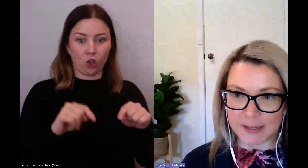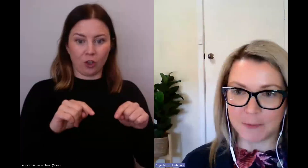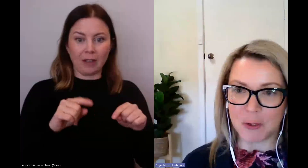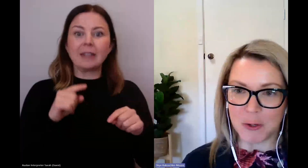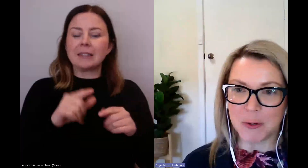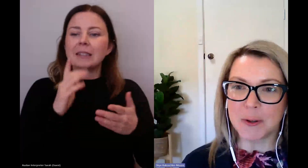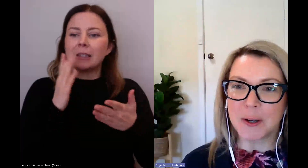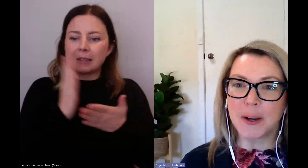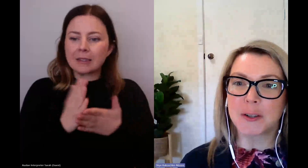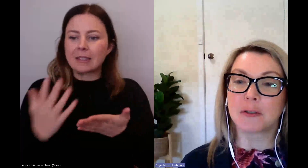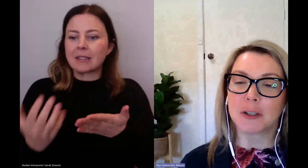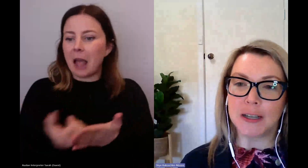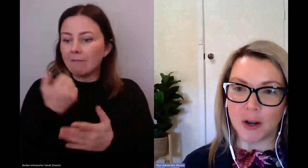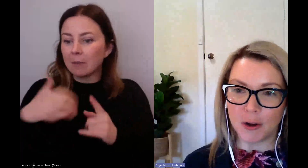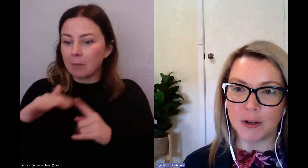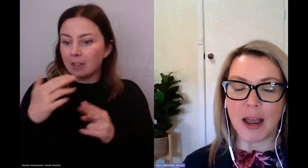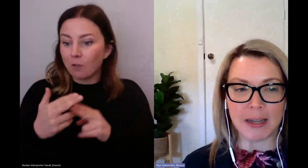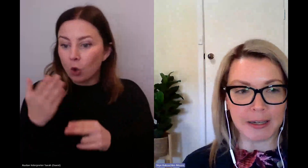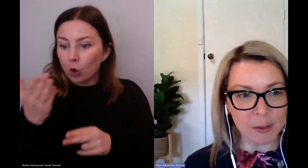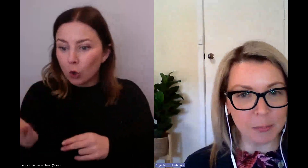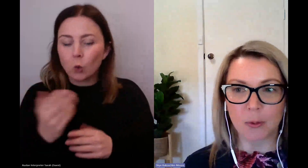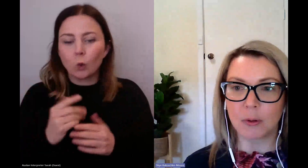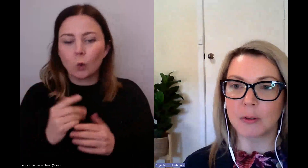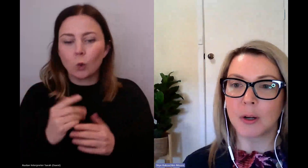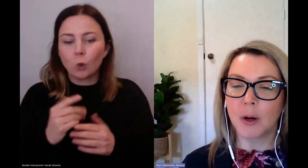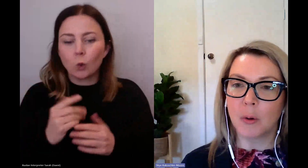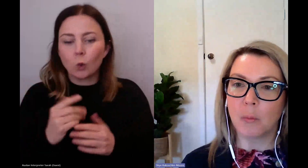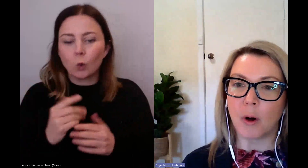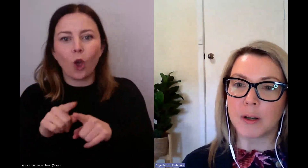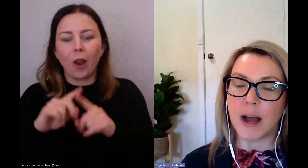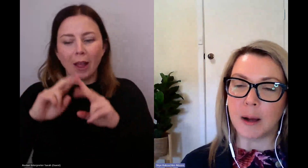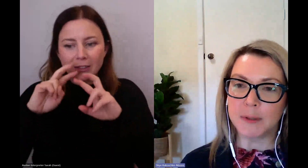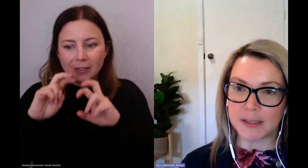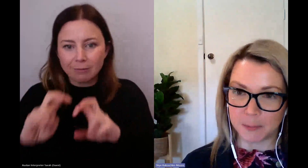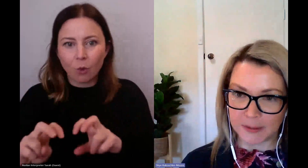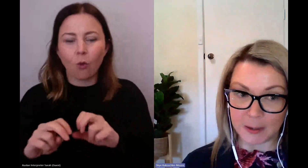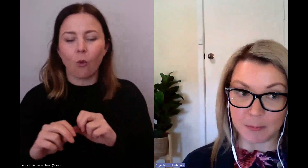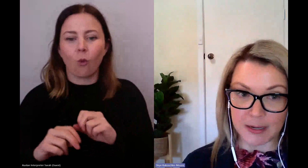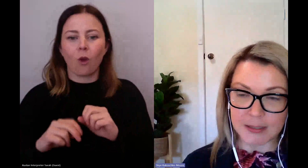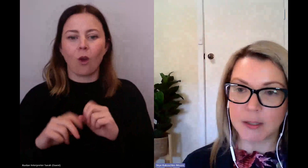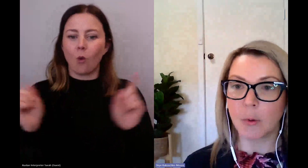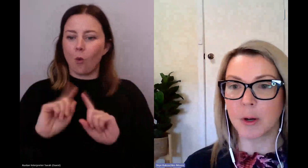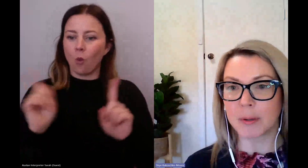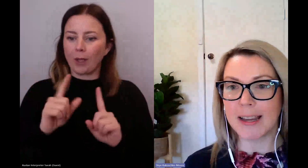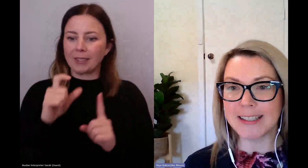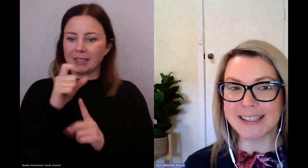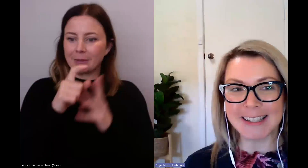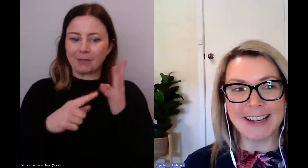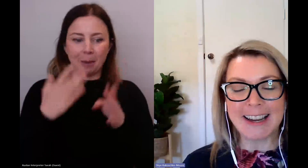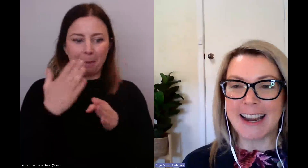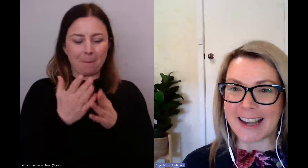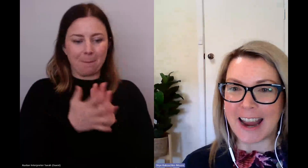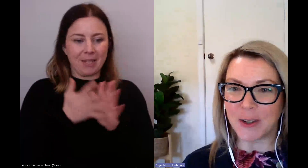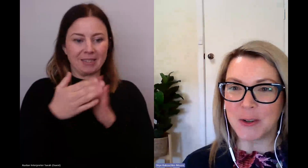place for you to really learn and explore what disability means in the workplace and how